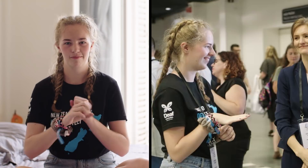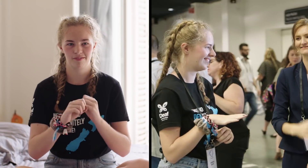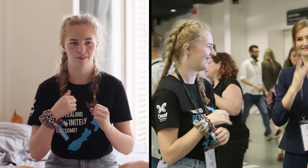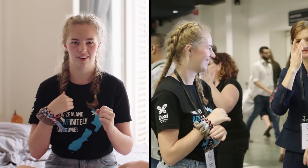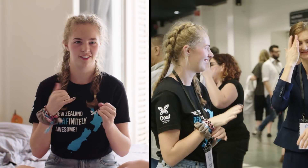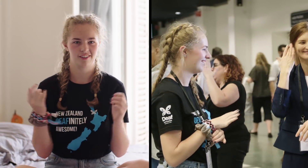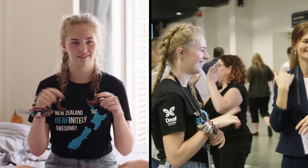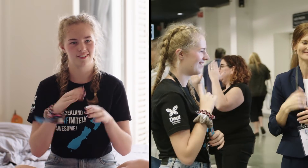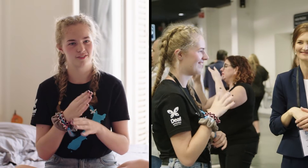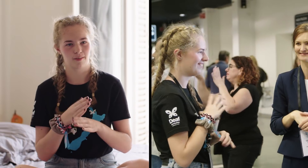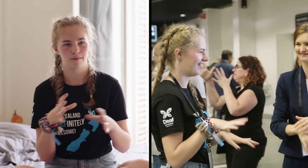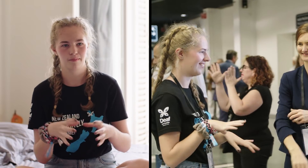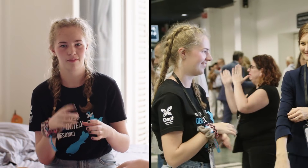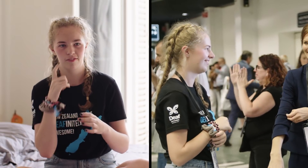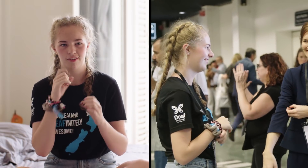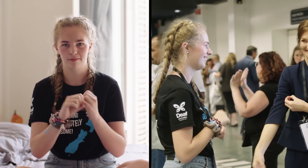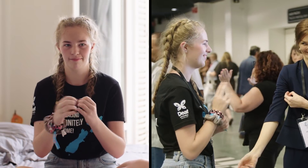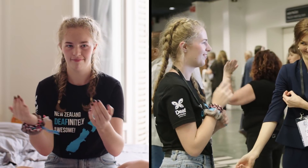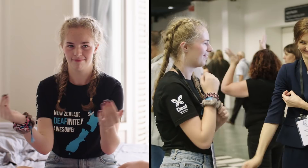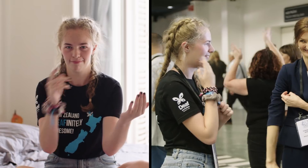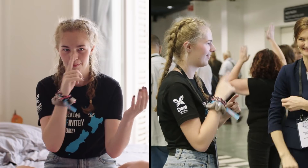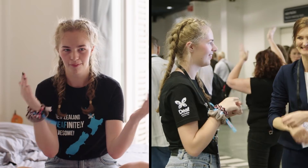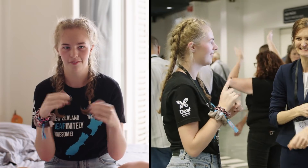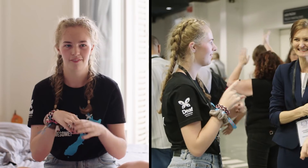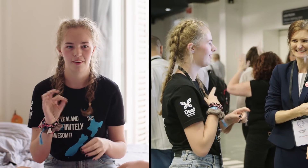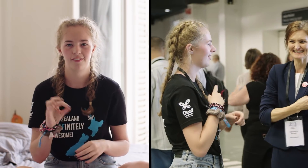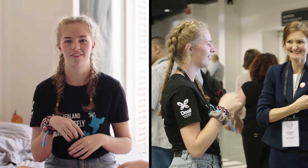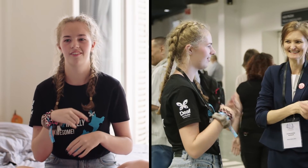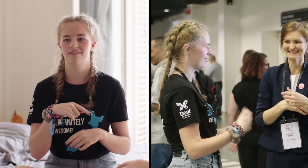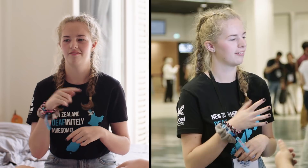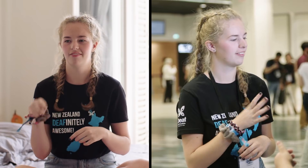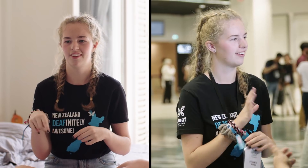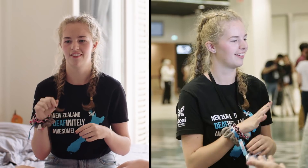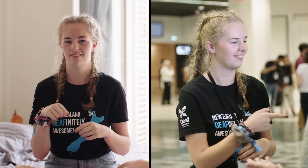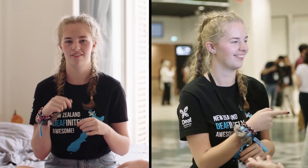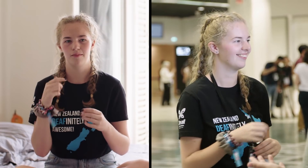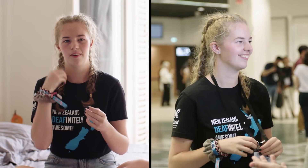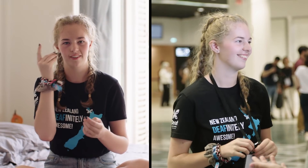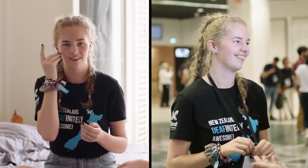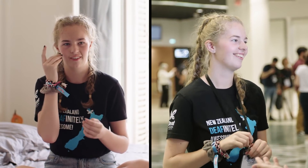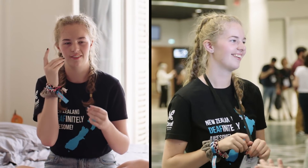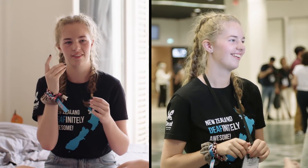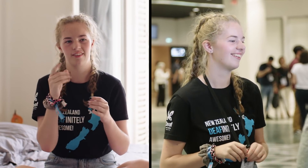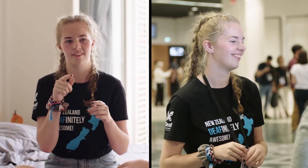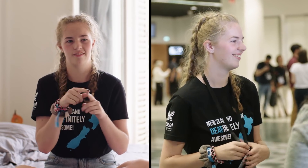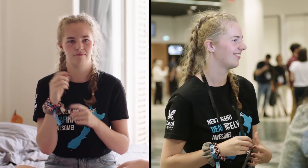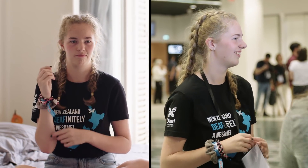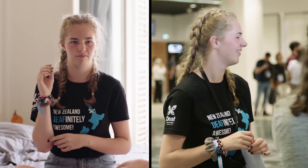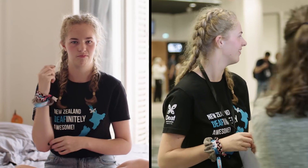So, I'm helping out at the stall table where we're promoting New Zealand, and convincing people to vote for us.